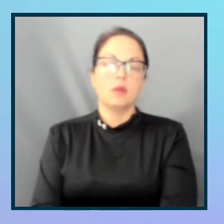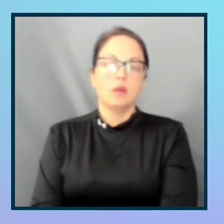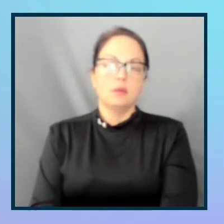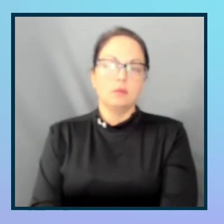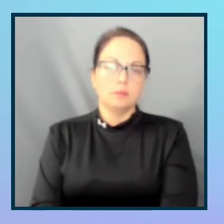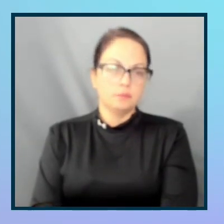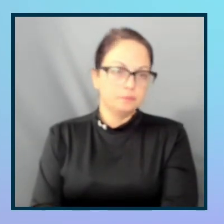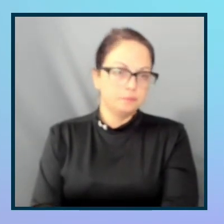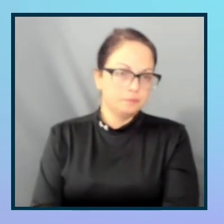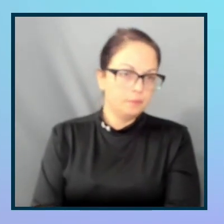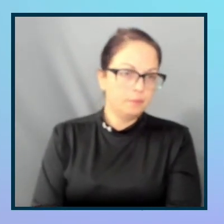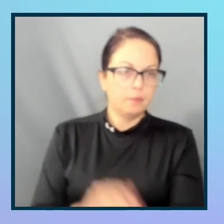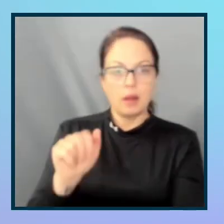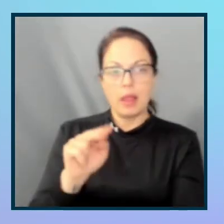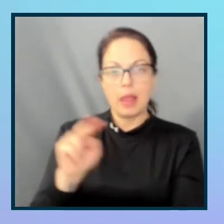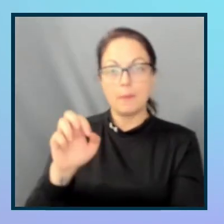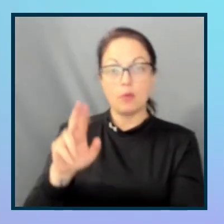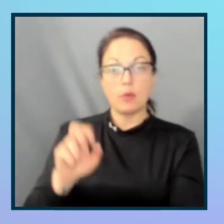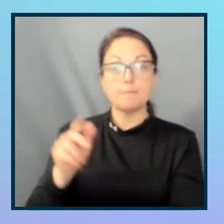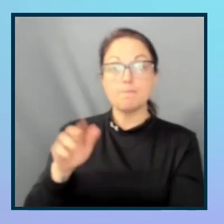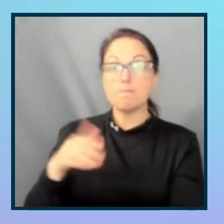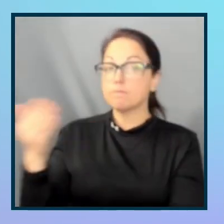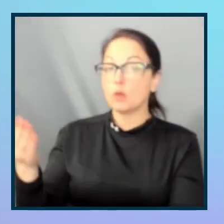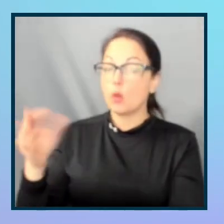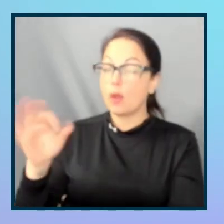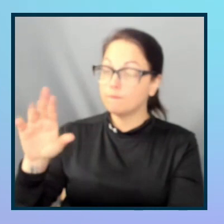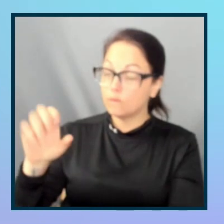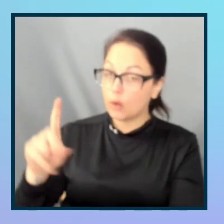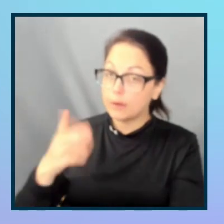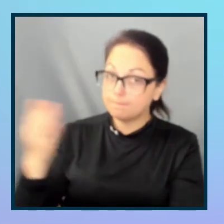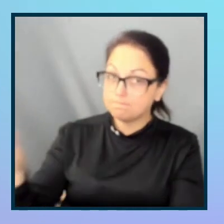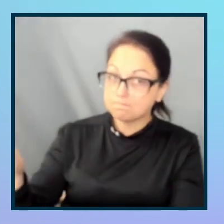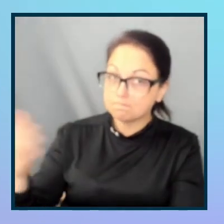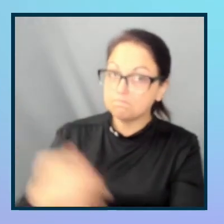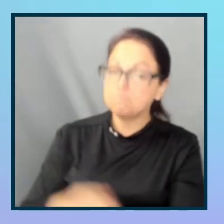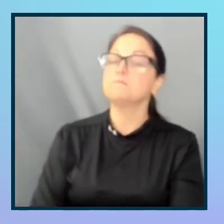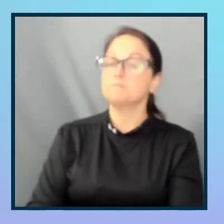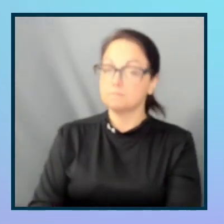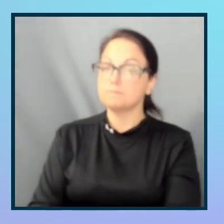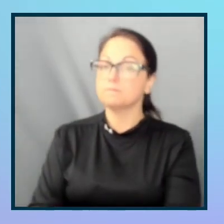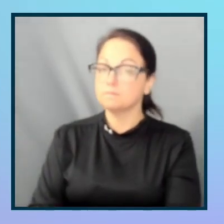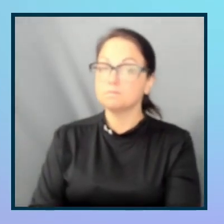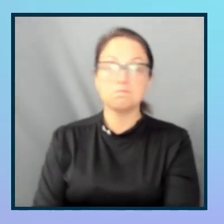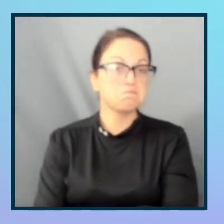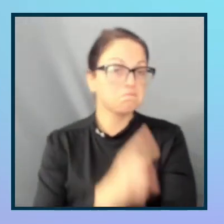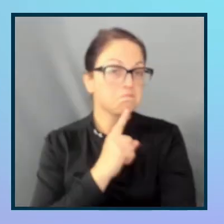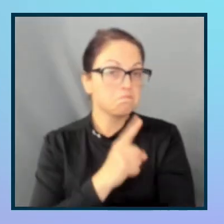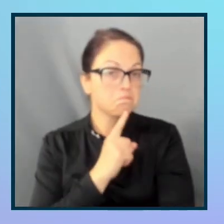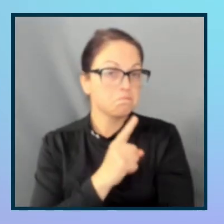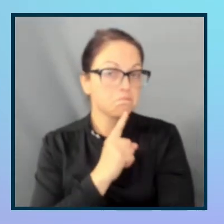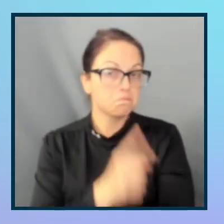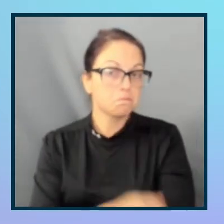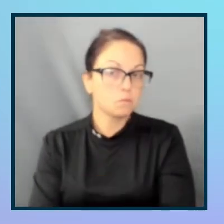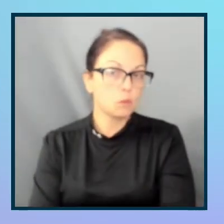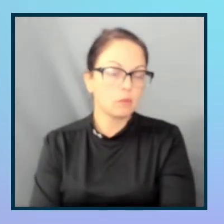And Ted, let's go with you on what your company is doing to lead those efforts. Sure, and part of me-- If there's noise going on around me,